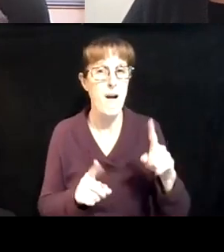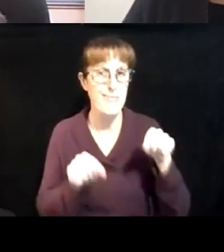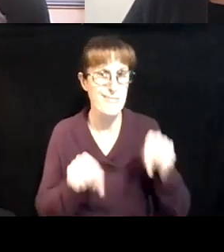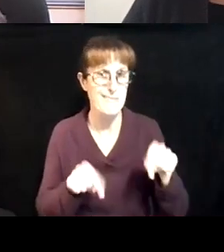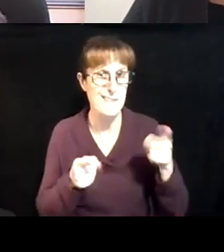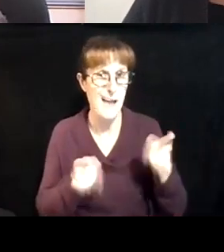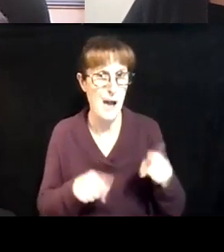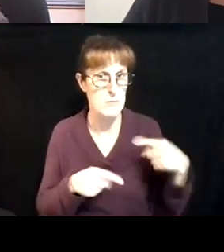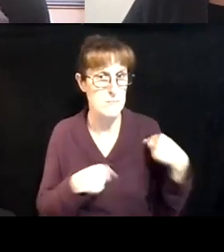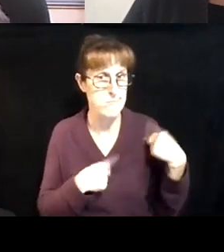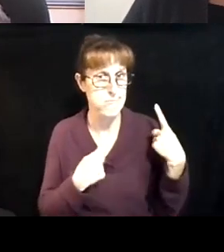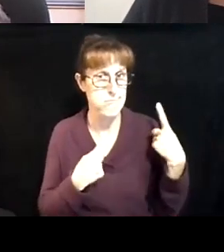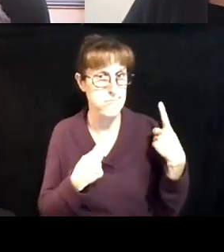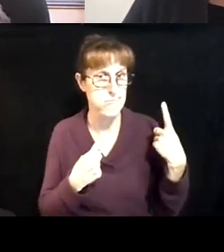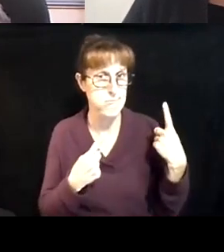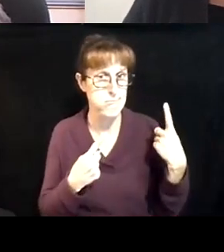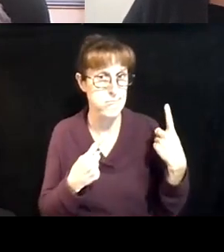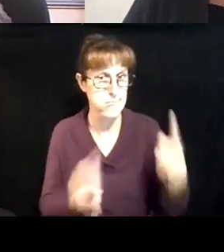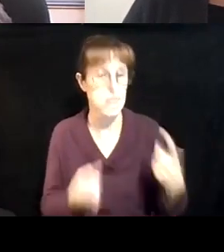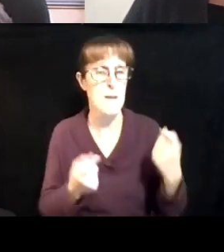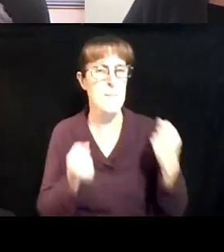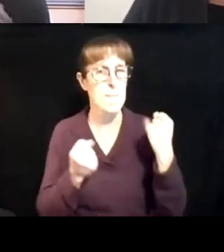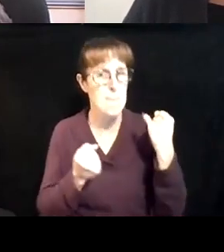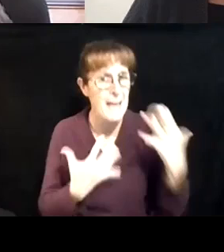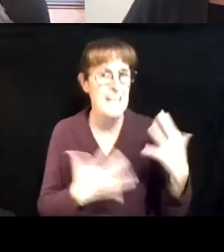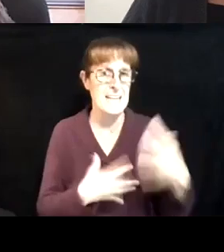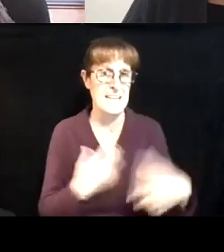You've got some people who saw what was happening